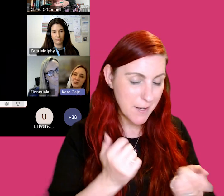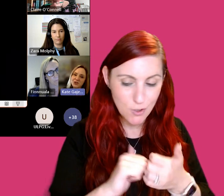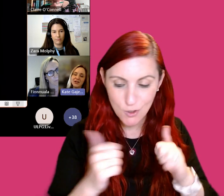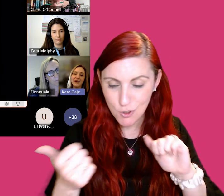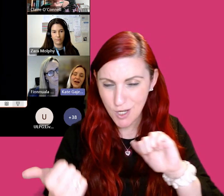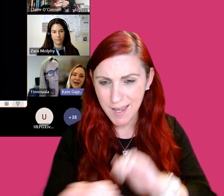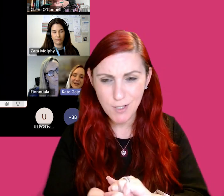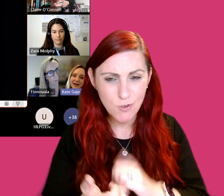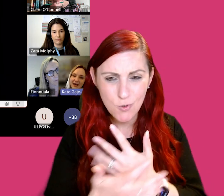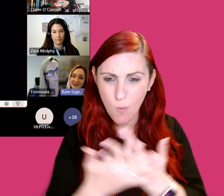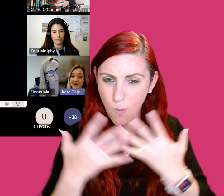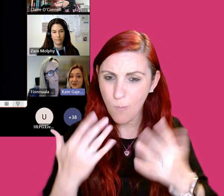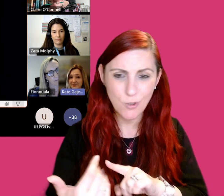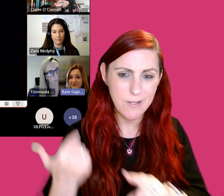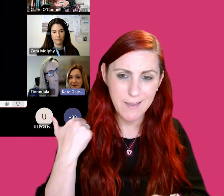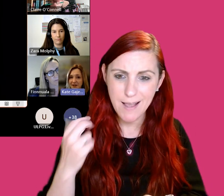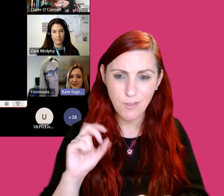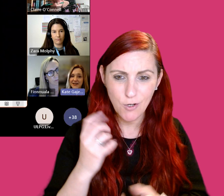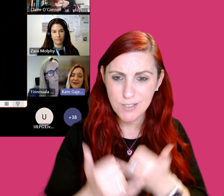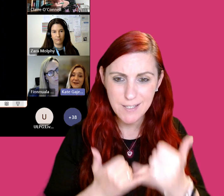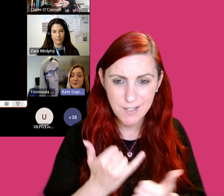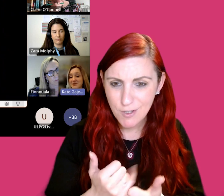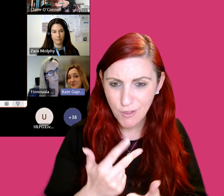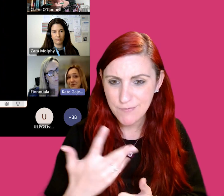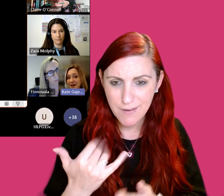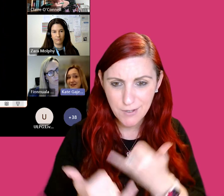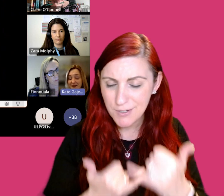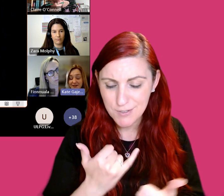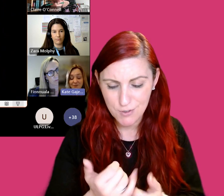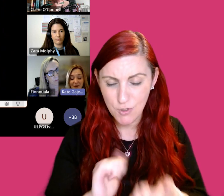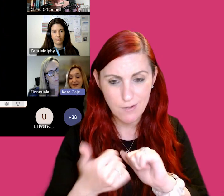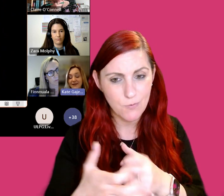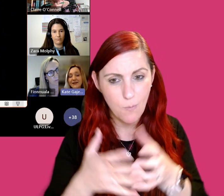hugely in the last 30 something years and I think it was really well explained as well in